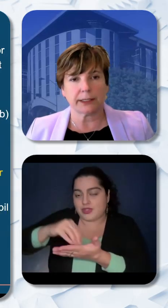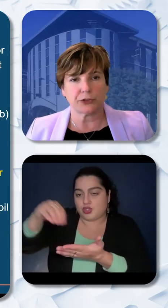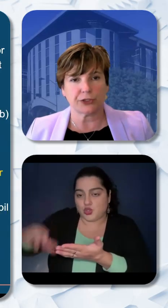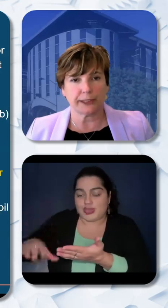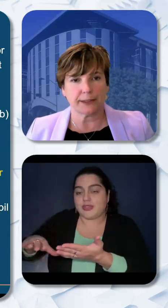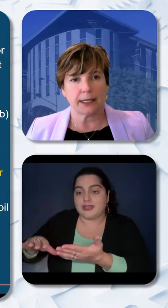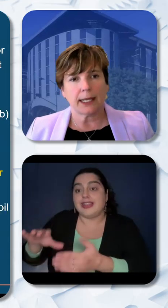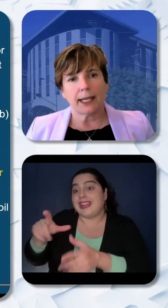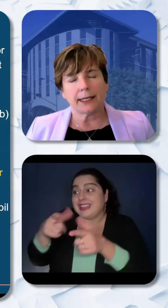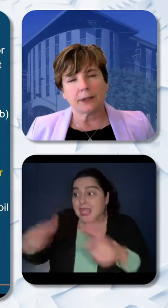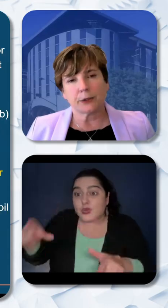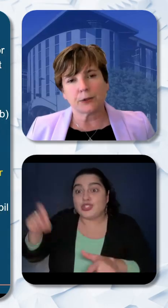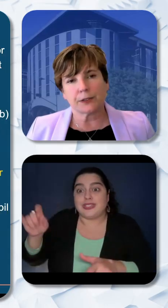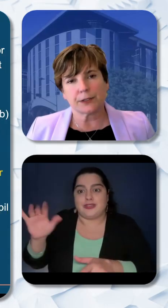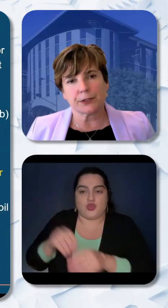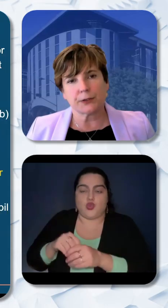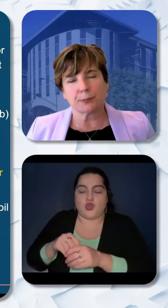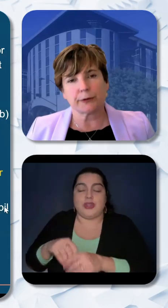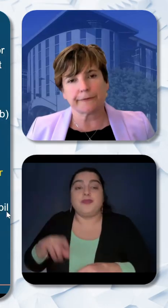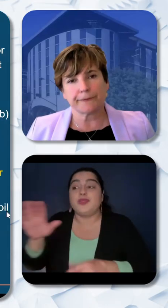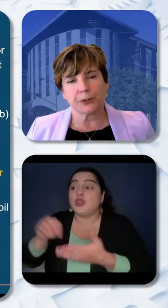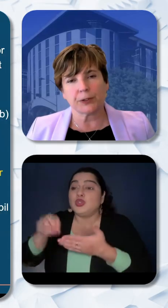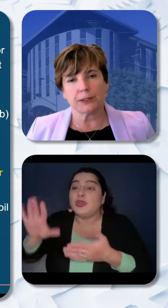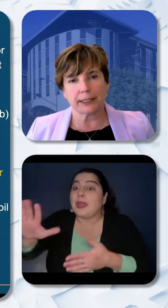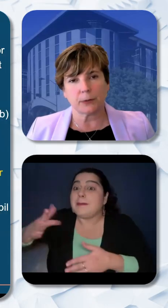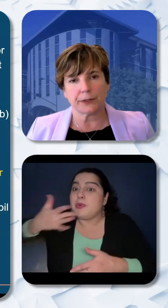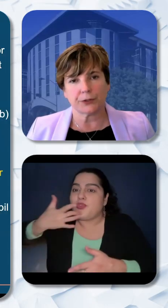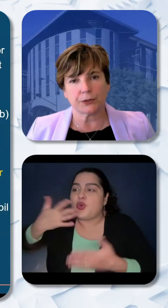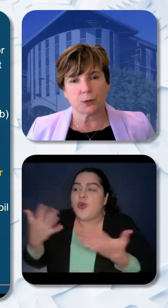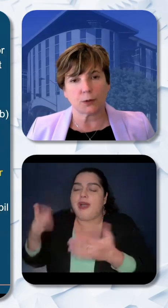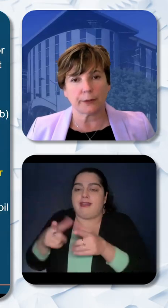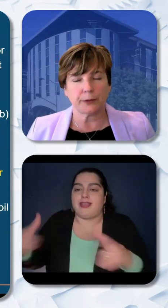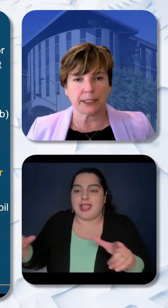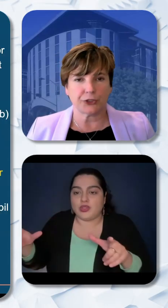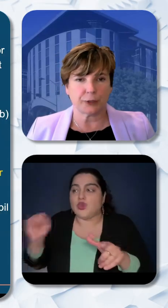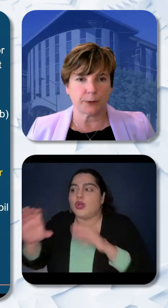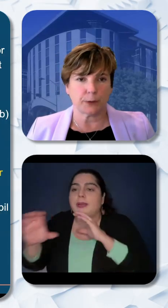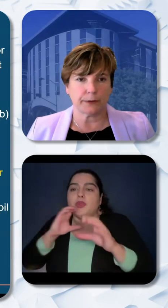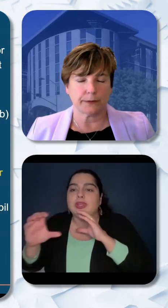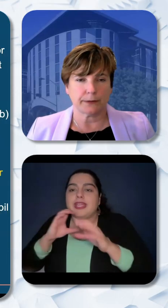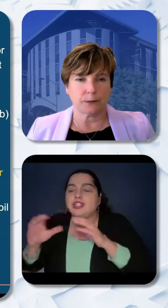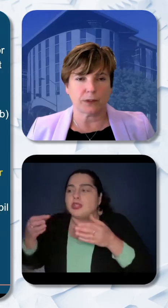language needs, and includes the student's preferred language or communication mode.